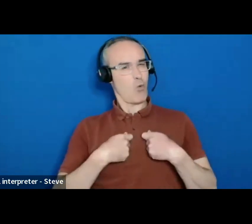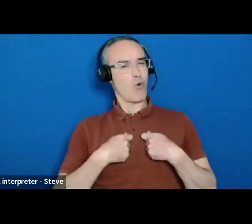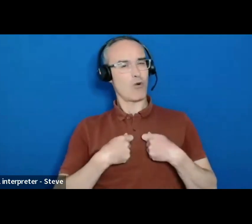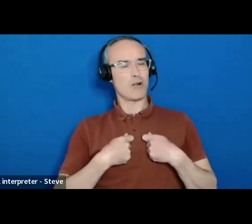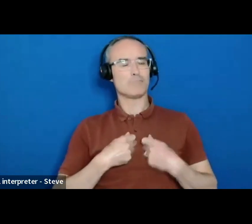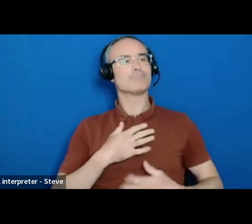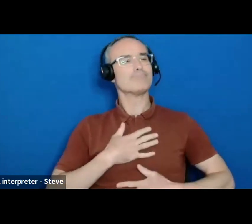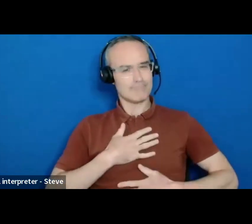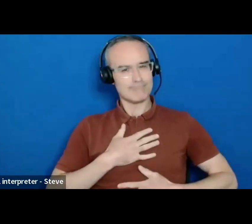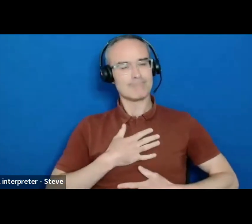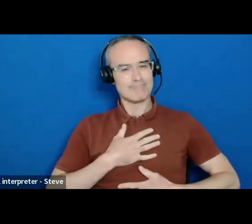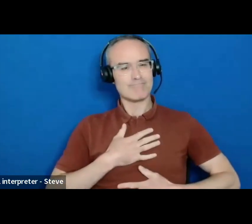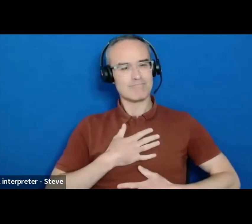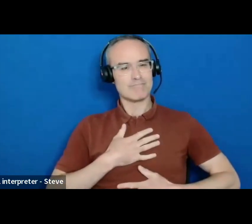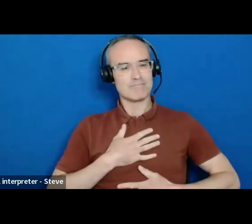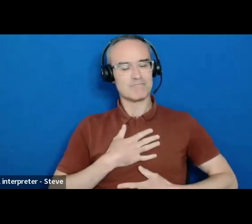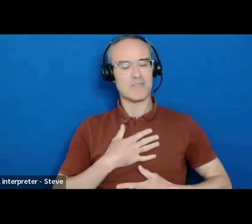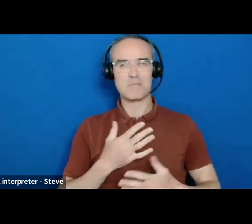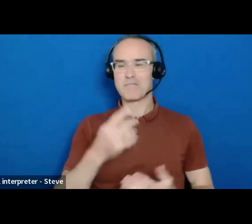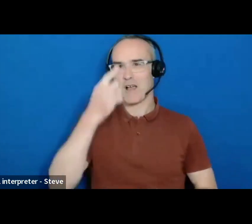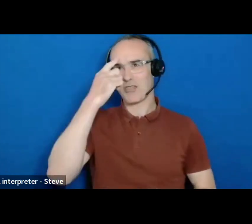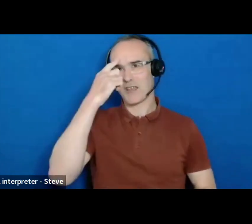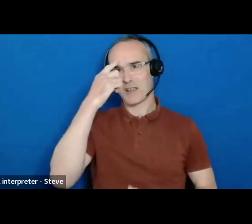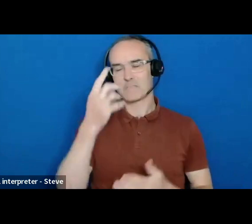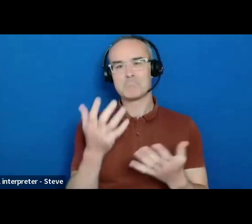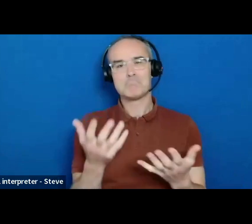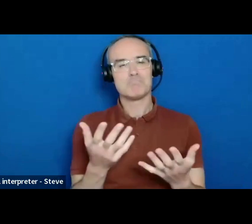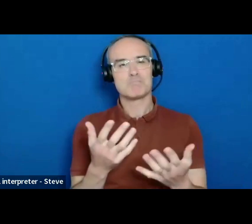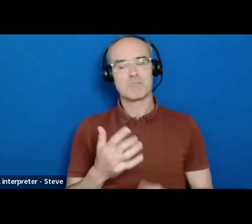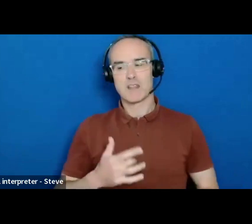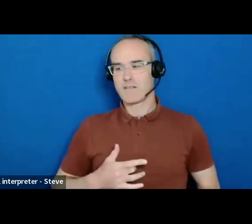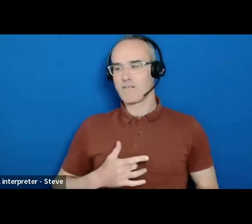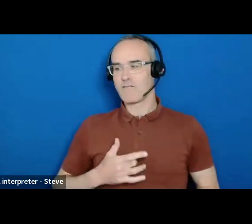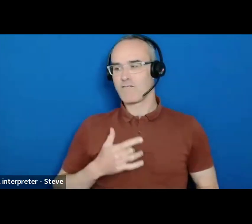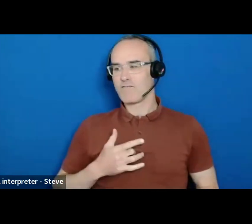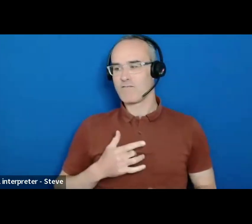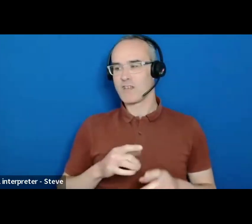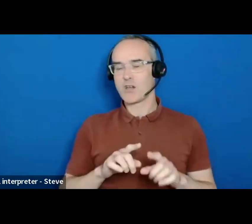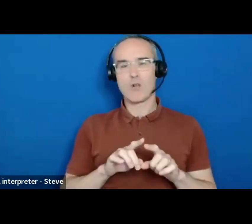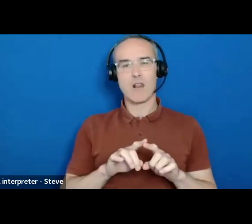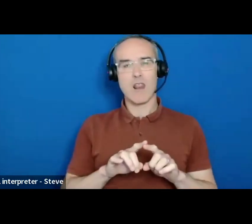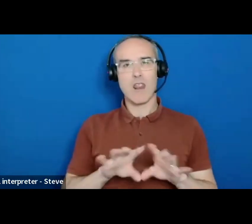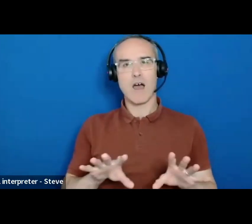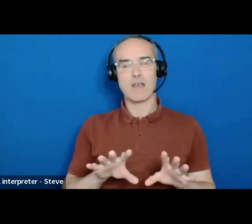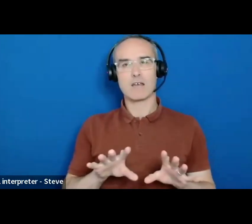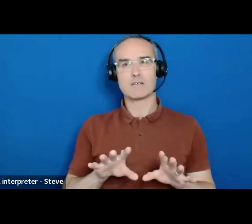there's just something, isn't there, about feeling like you have the opportunity to contribute